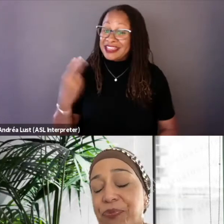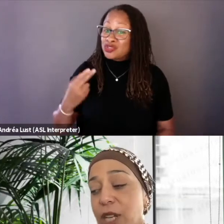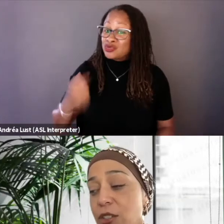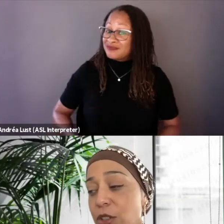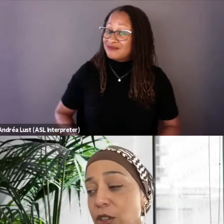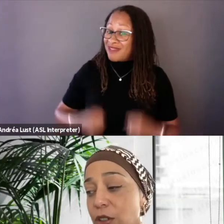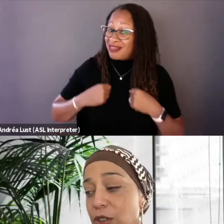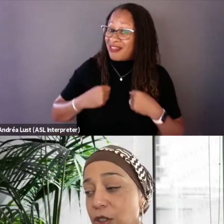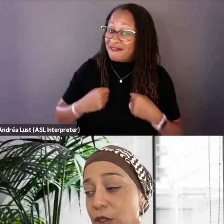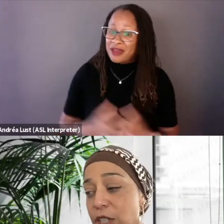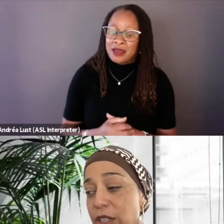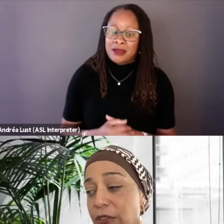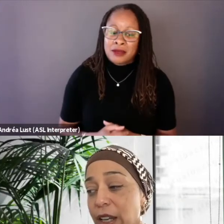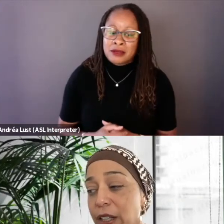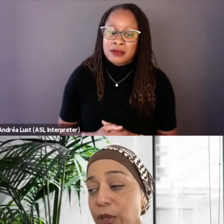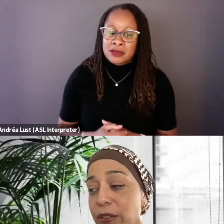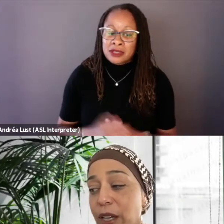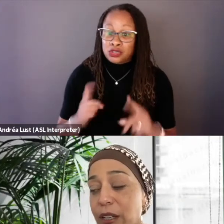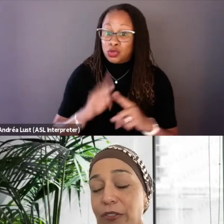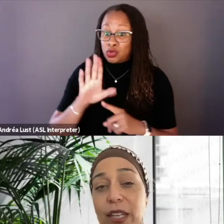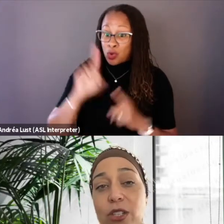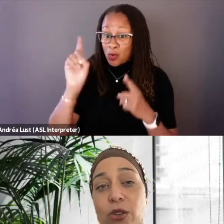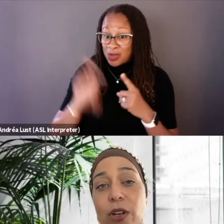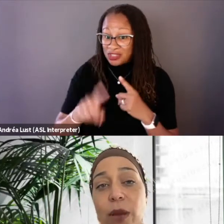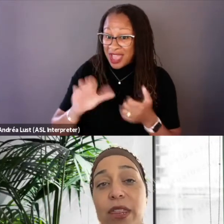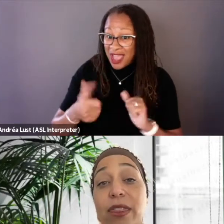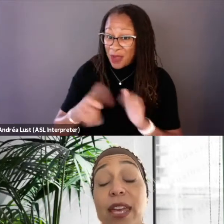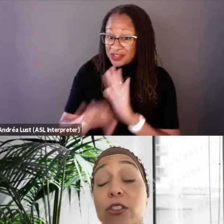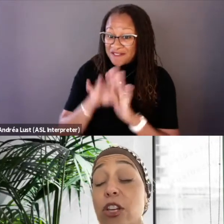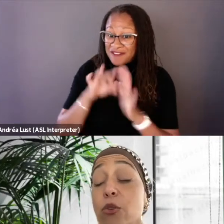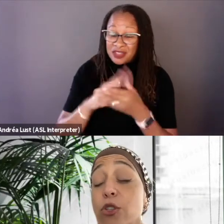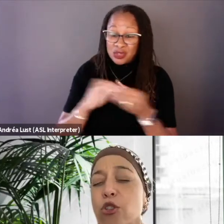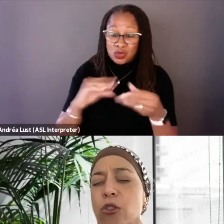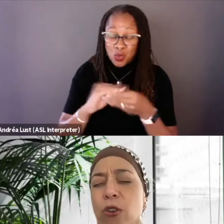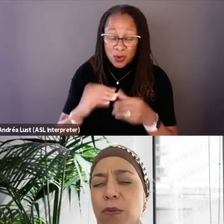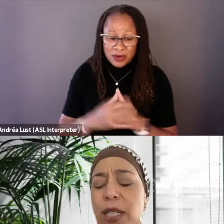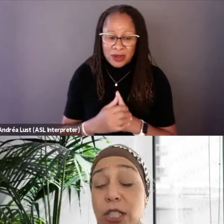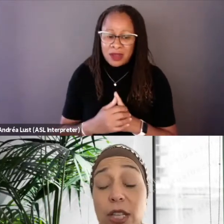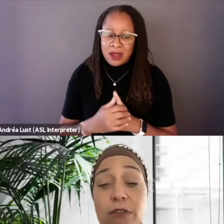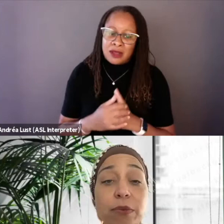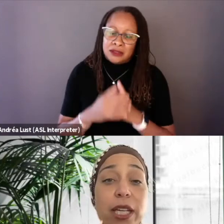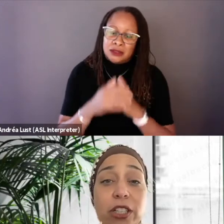And to your question of how did we kind of find the story? I mean, there was so much information